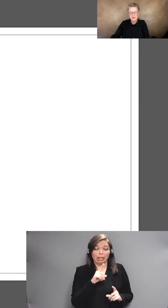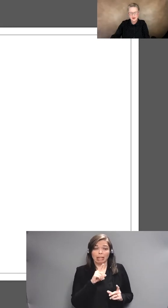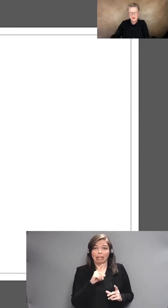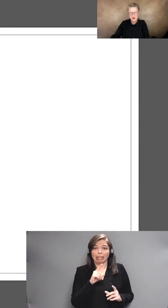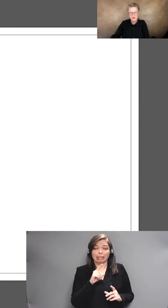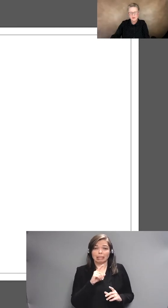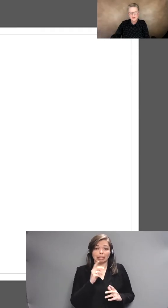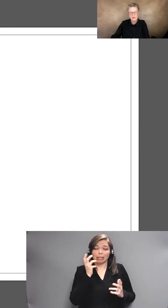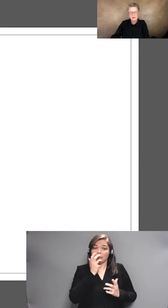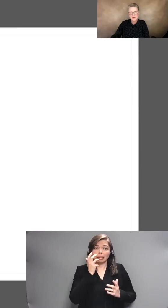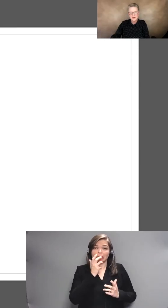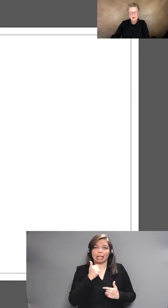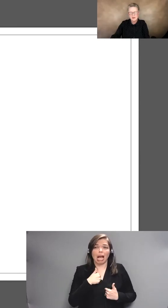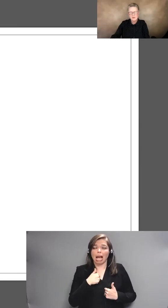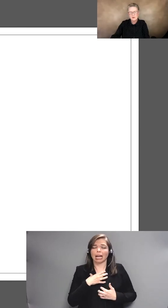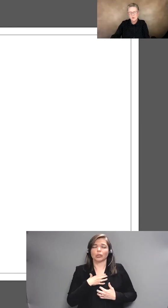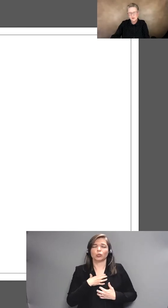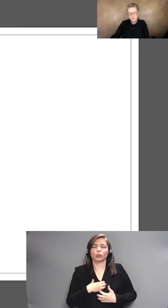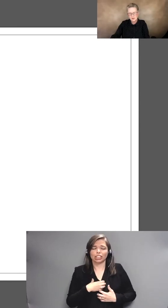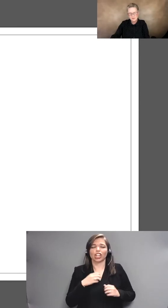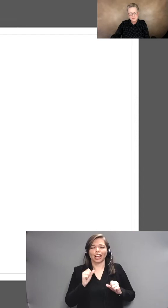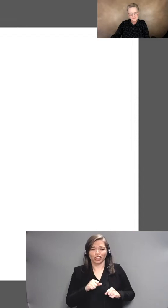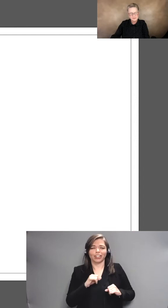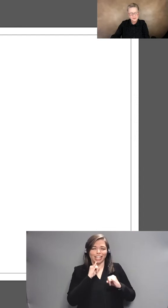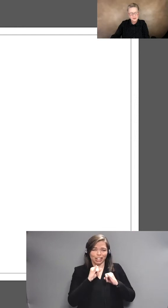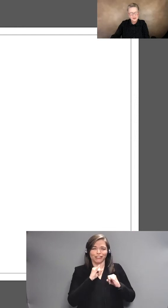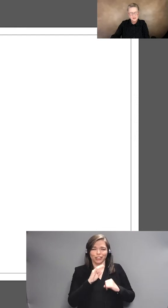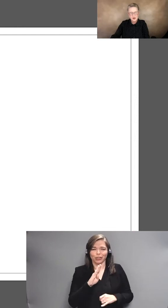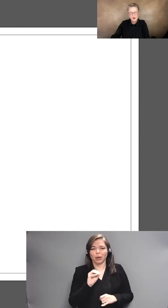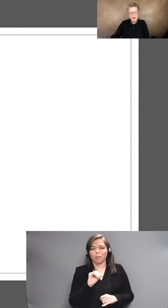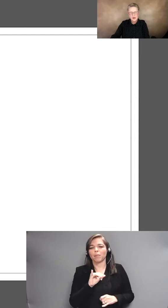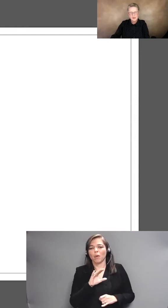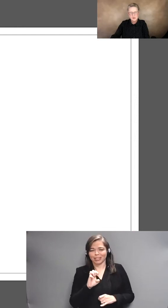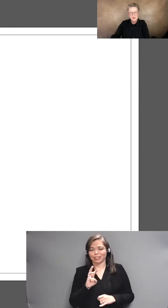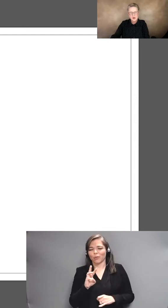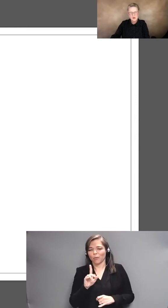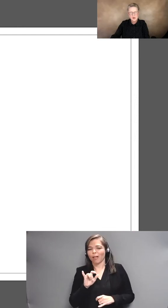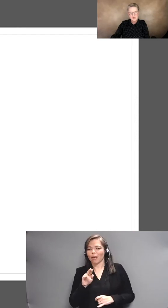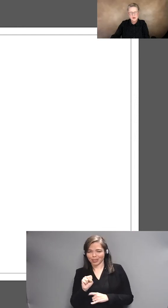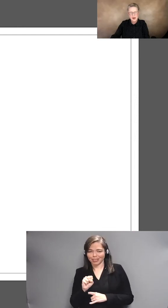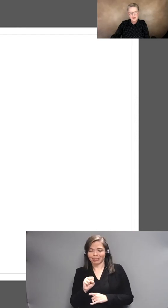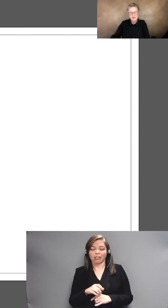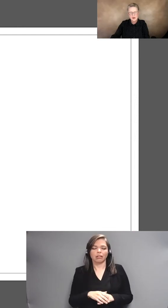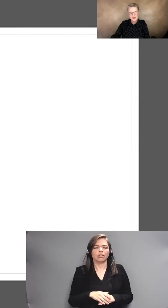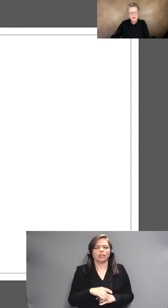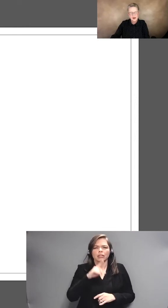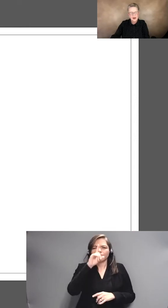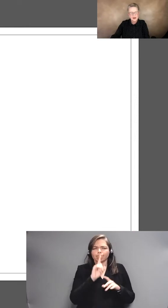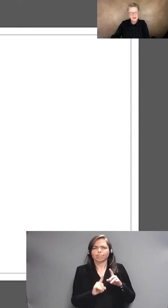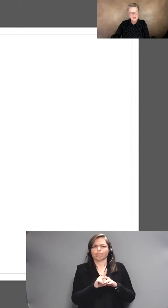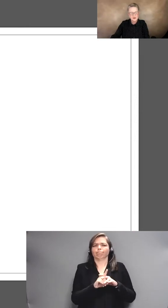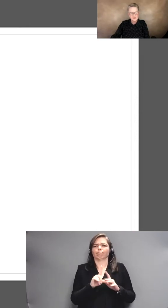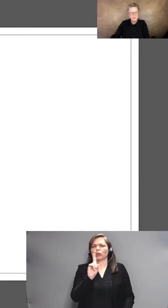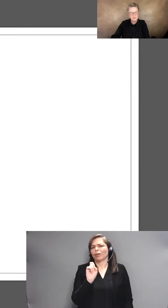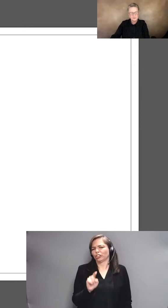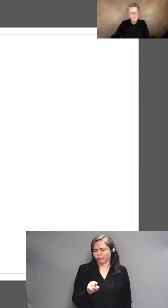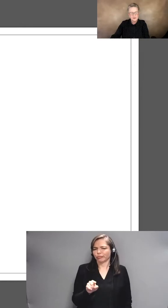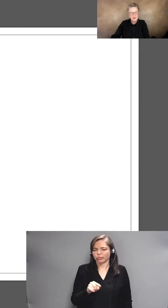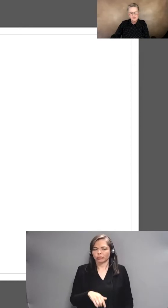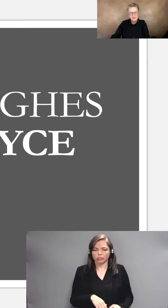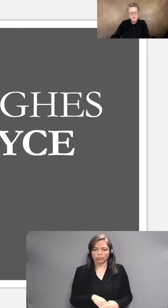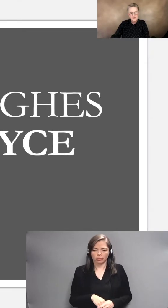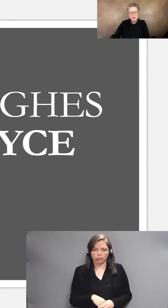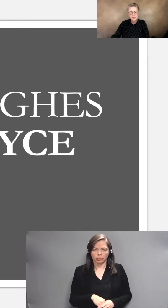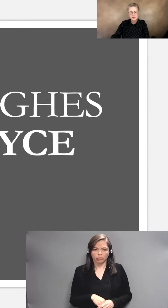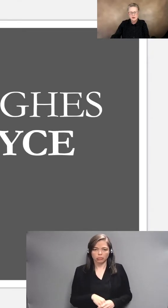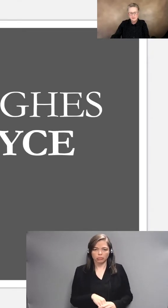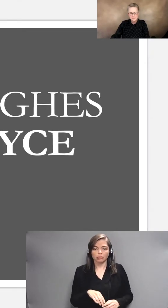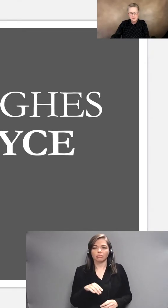that I could interview Boyce Williams, so this was another question I asked Virginia,